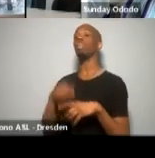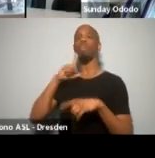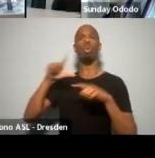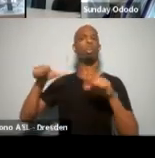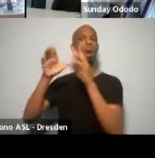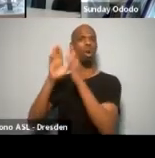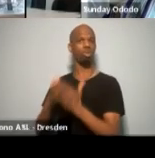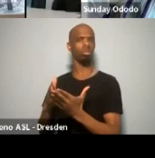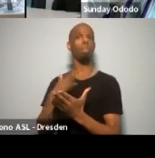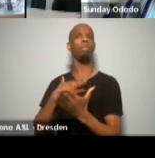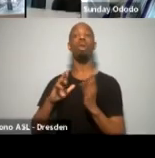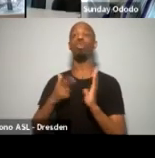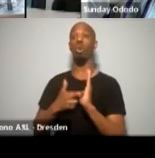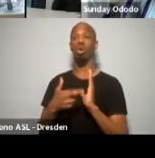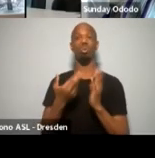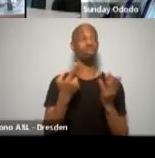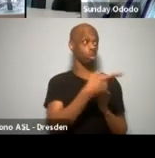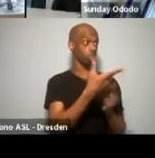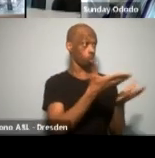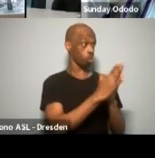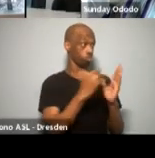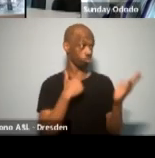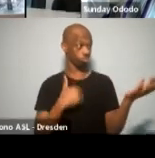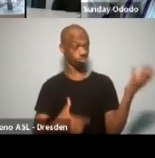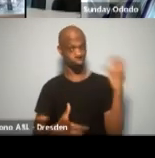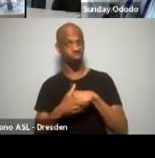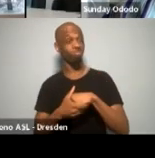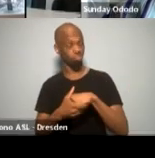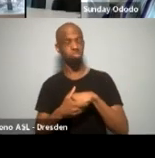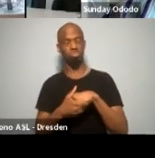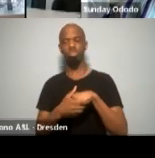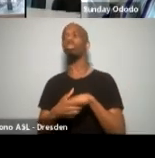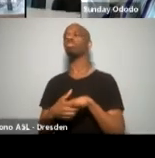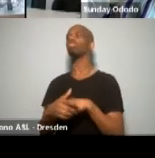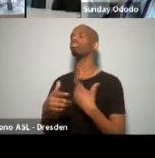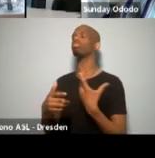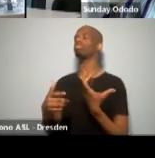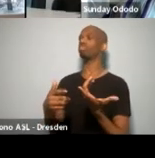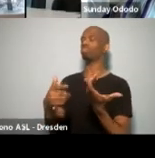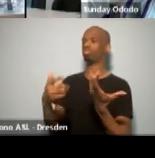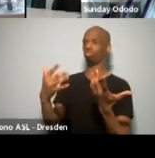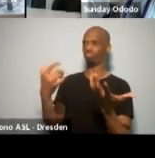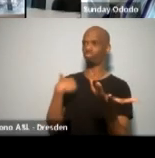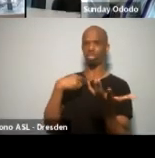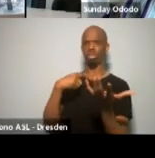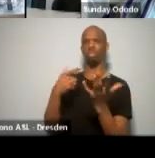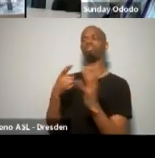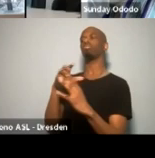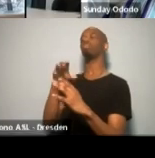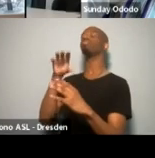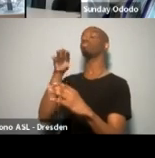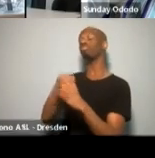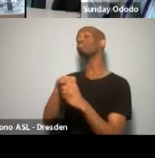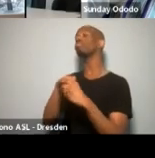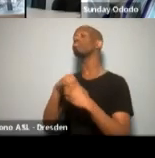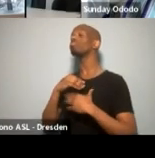for today's book launch, I was impressed by the, really, the post-colonial prism